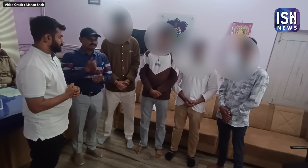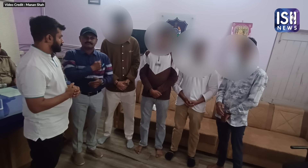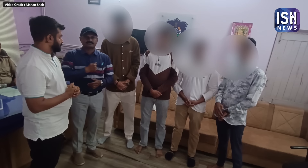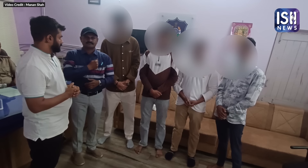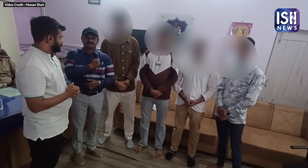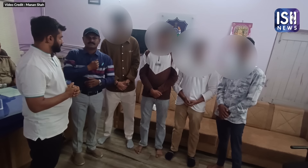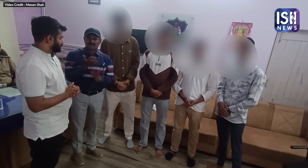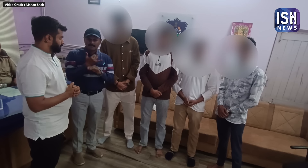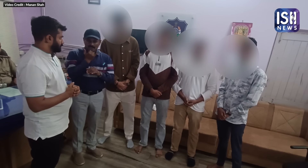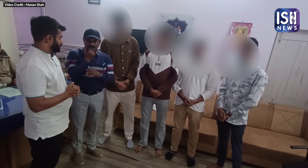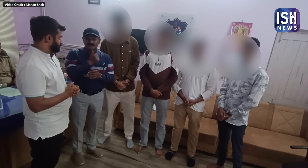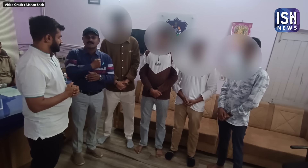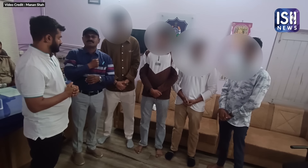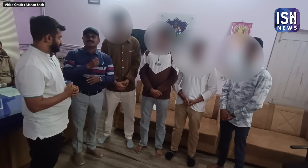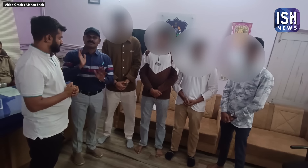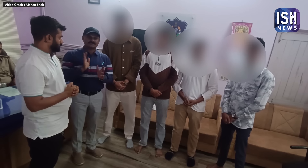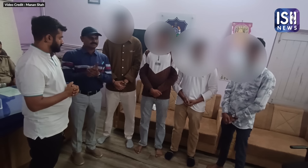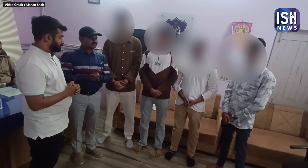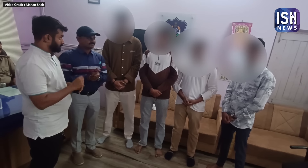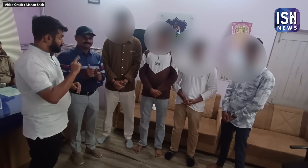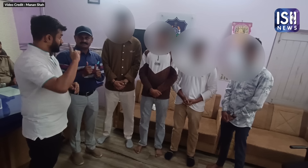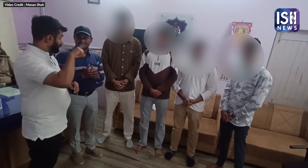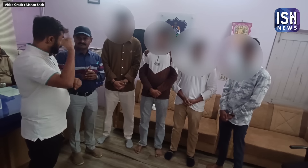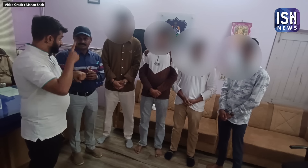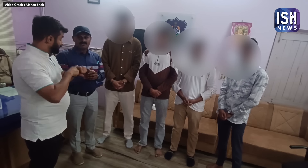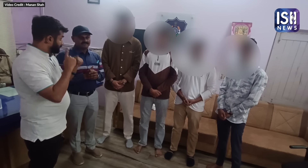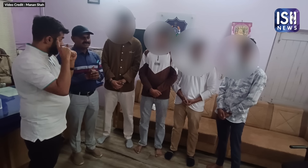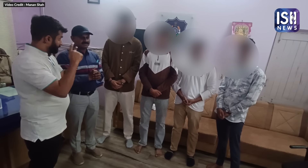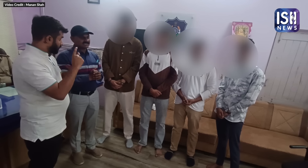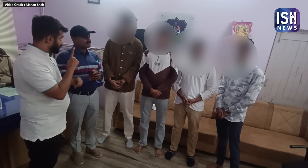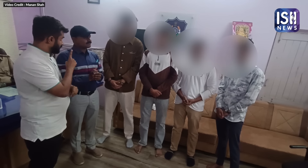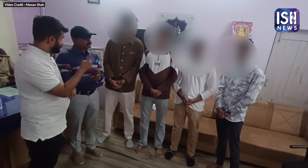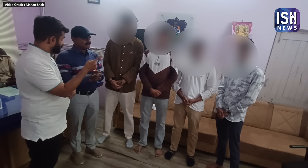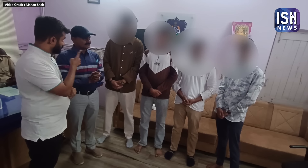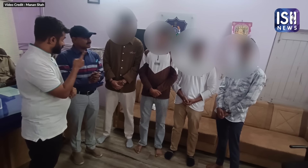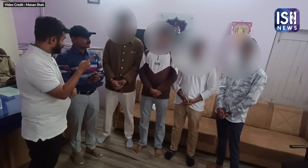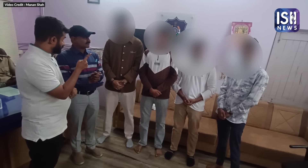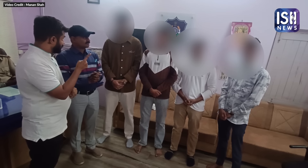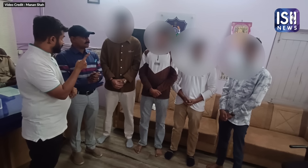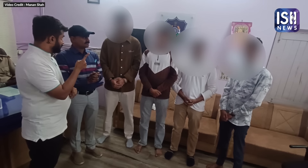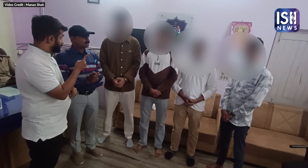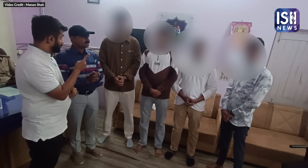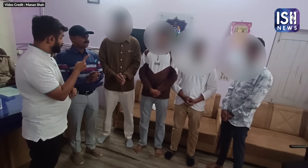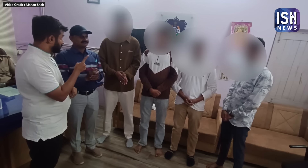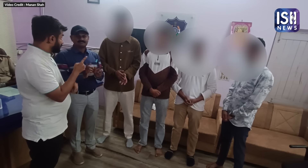We apologise for our mistake. Next time, all of you must be careful.